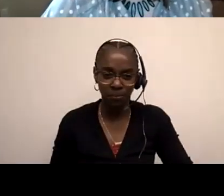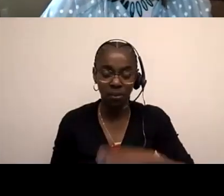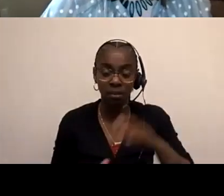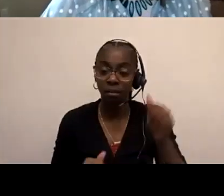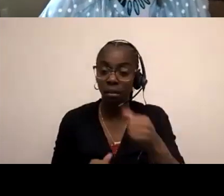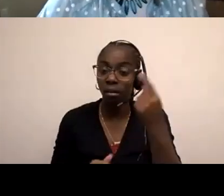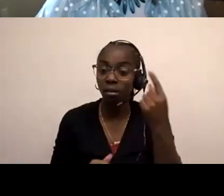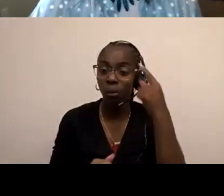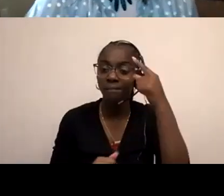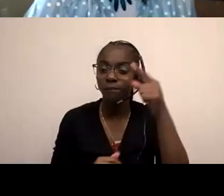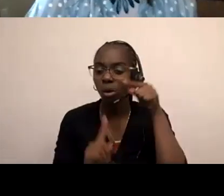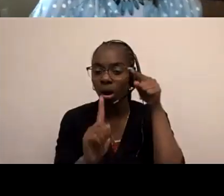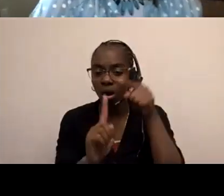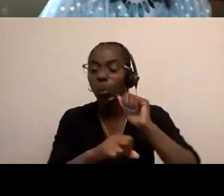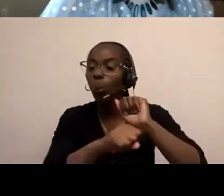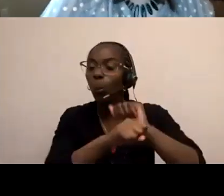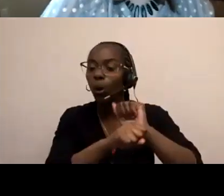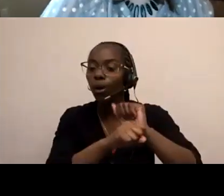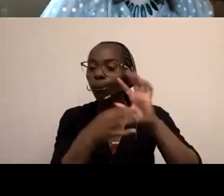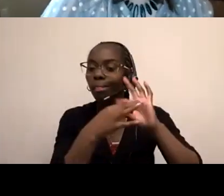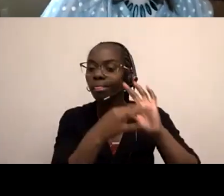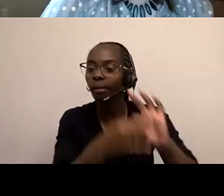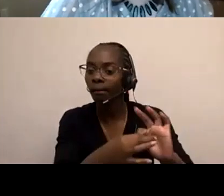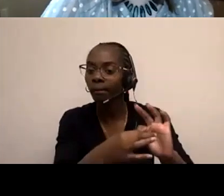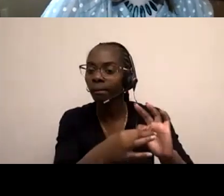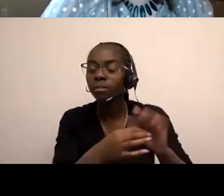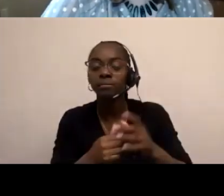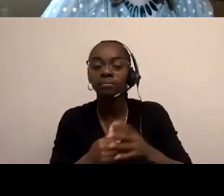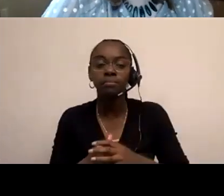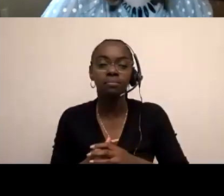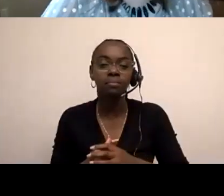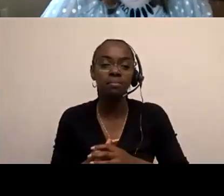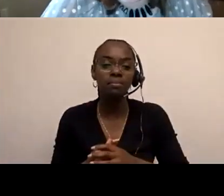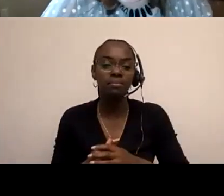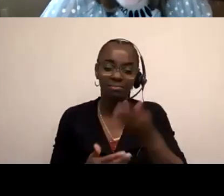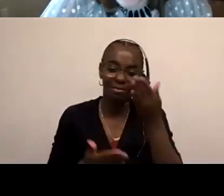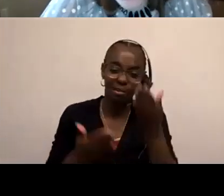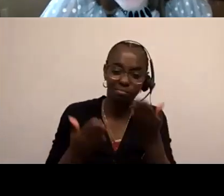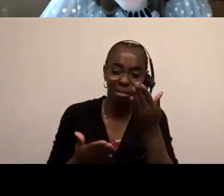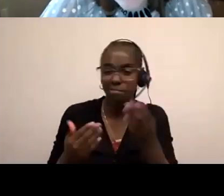FOR WORK. WHAT YOU WOULD DO SOMETHING MIGHT HAVE -- YOU MAY OR MAY NOT NEED RULES BECAUSE IT'S